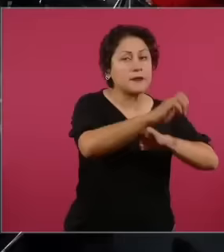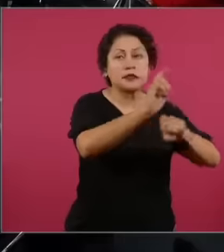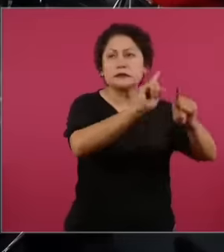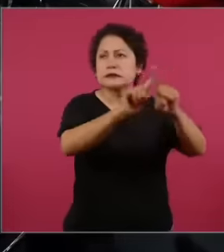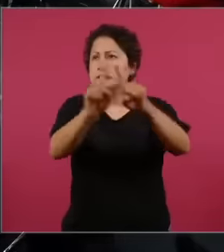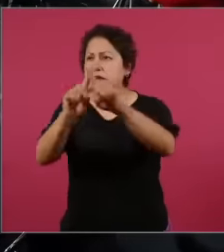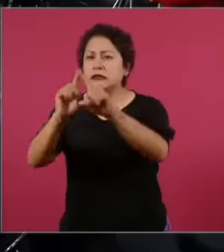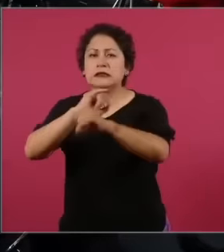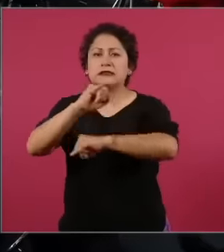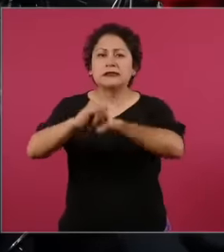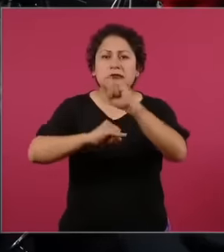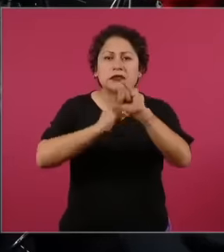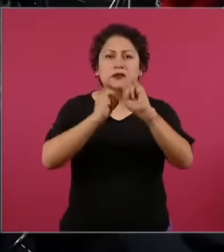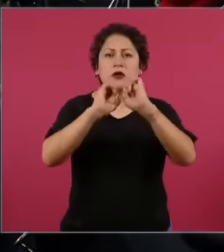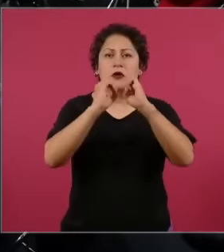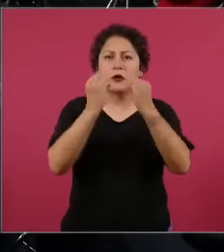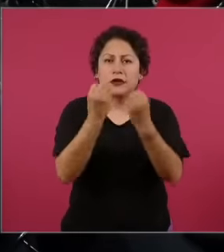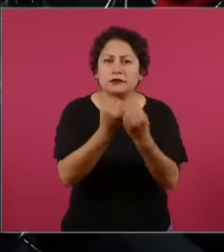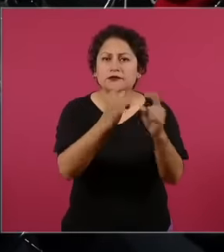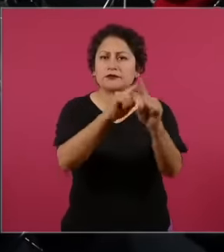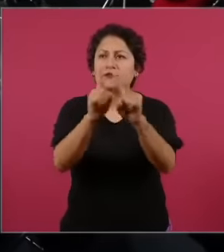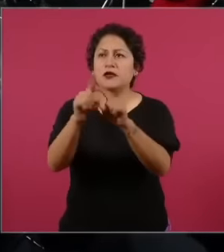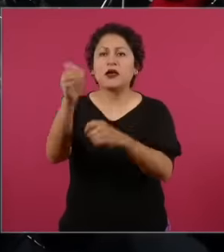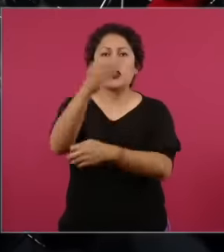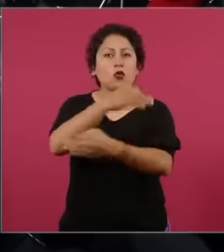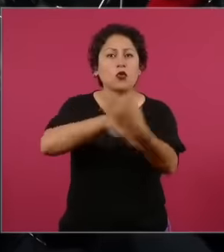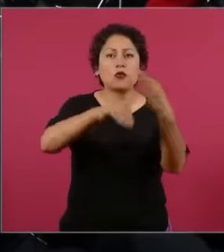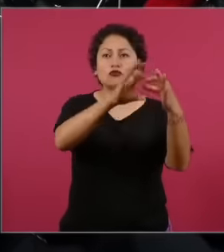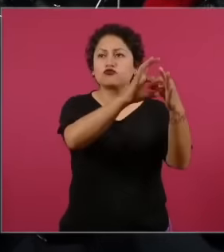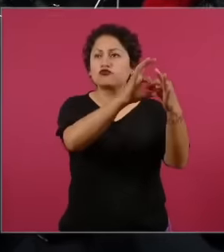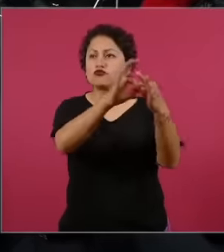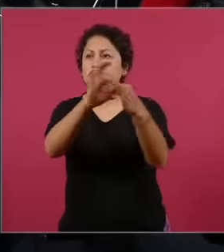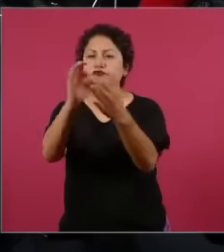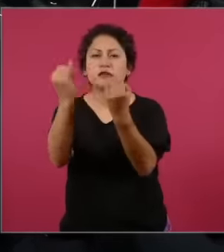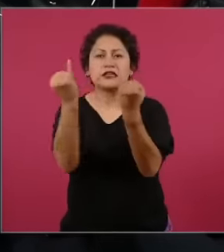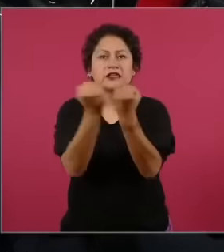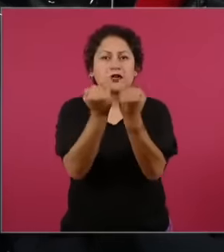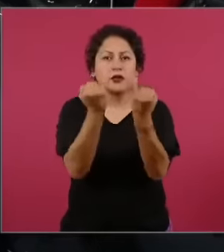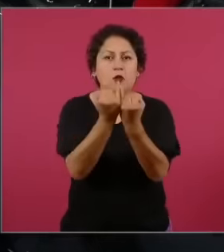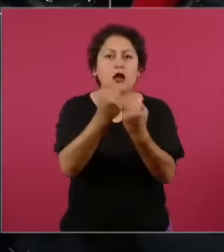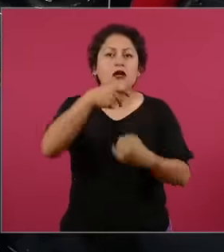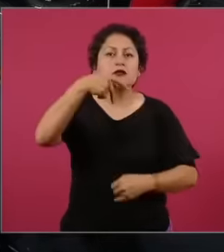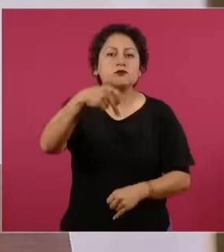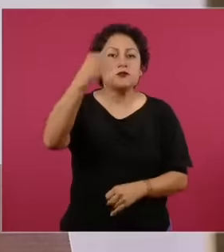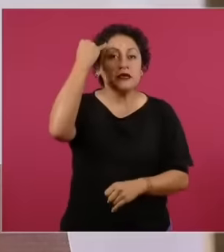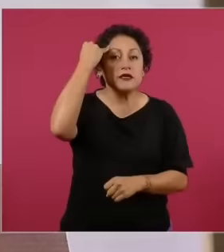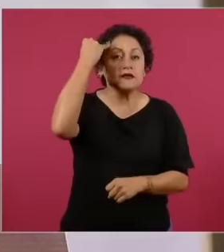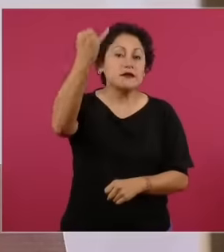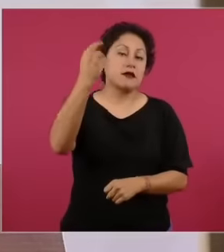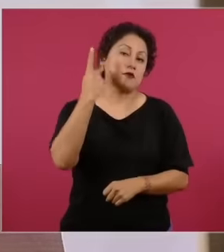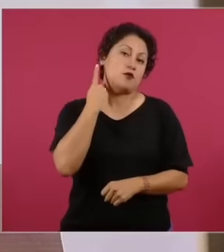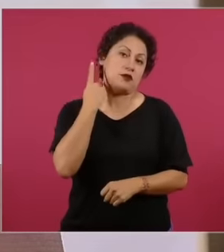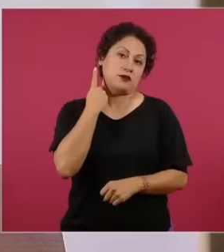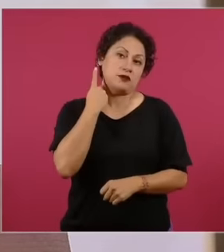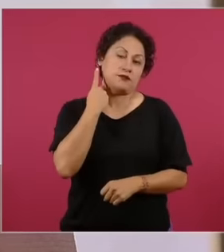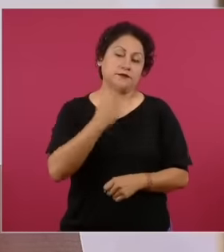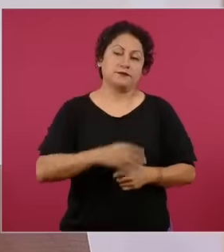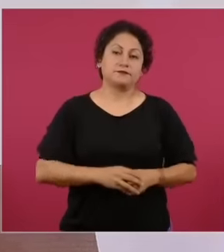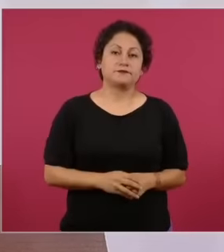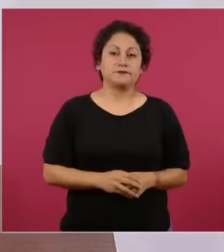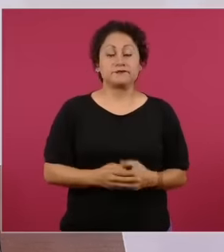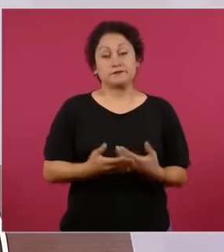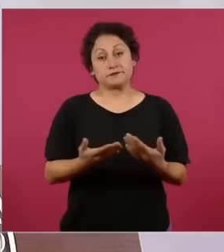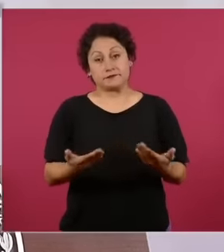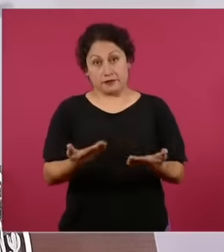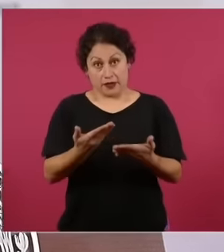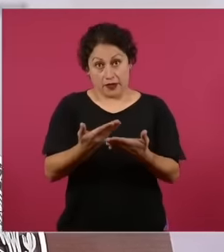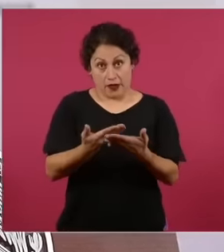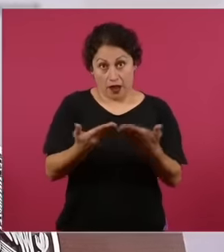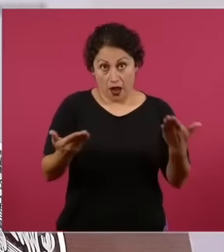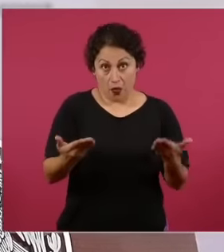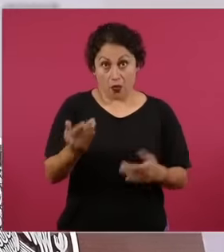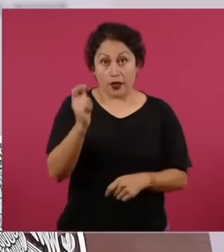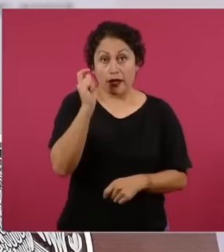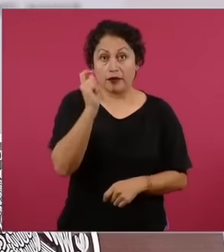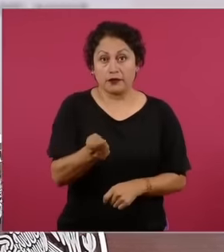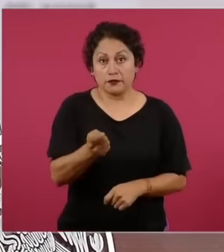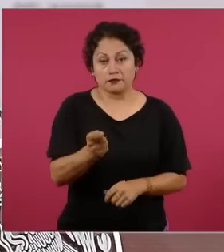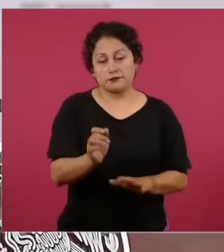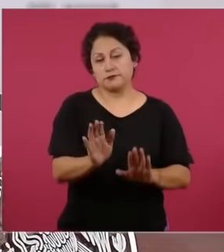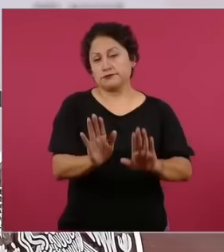policy now that is different because we have